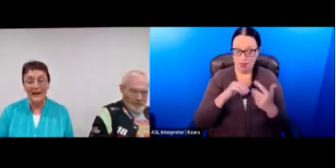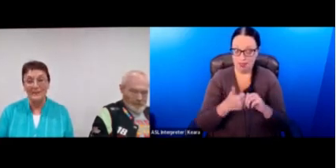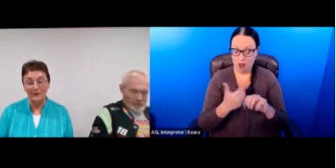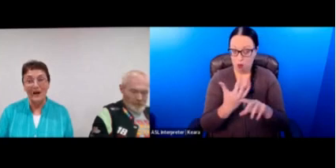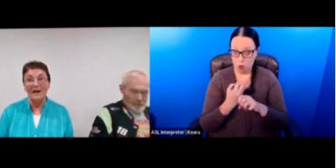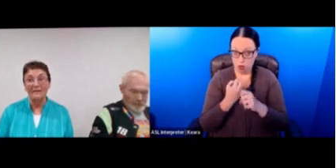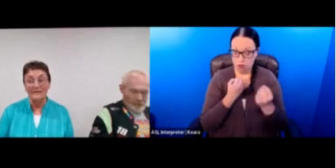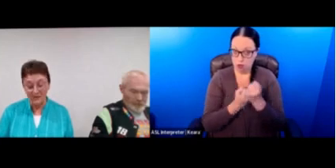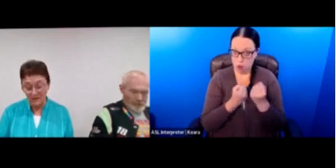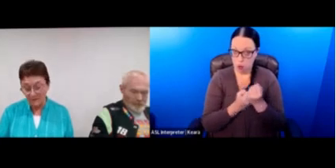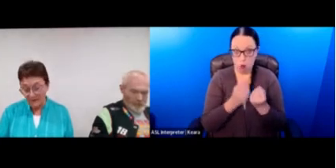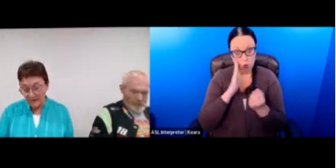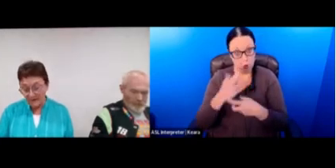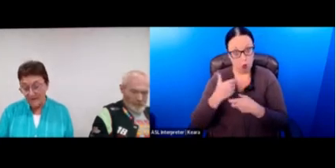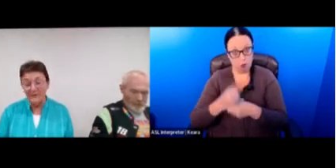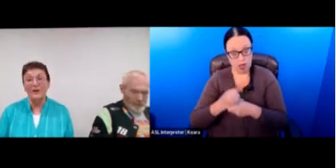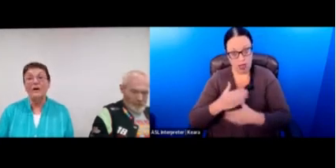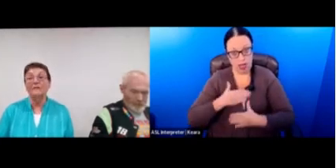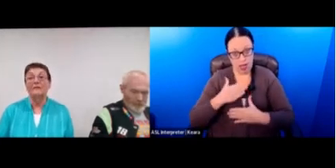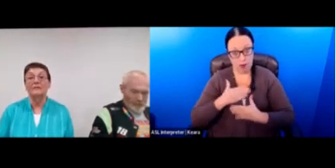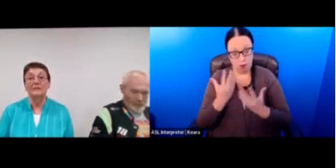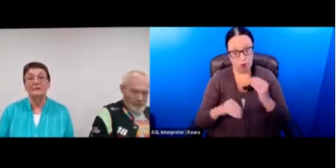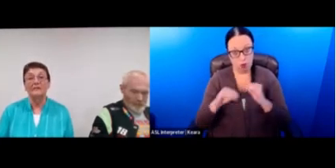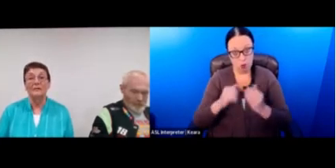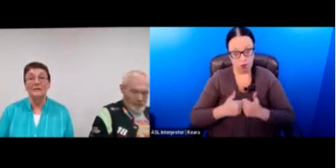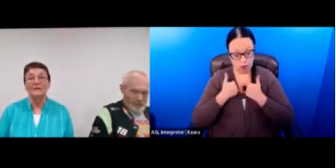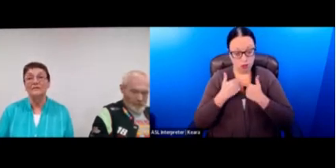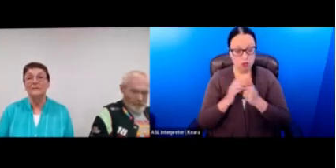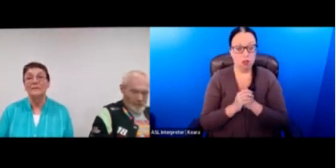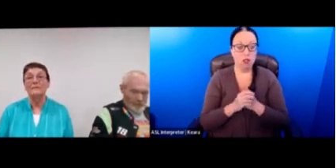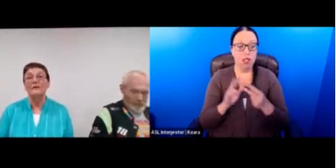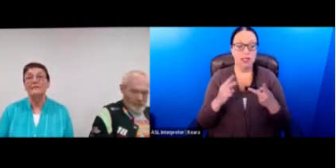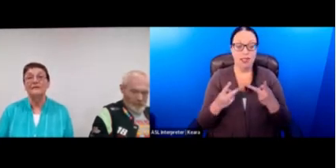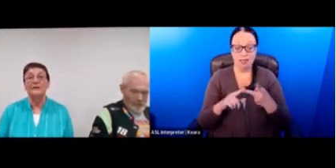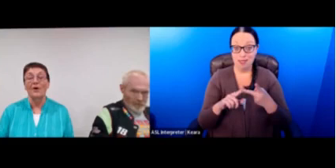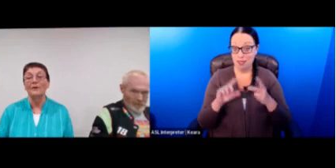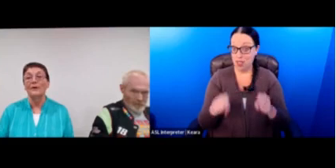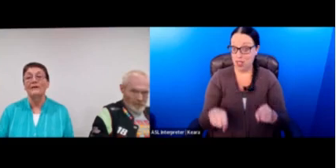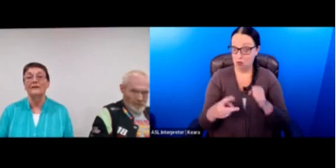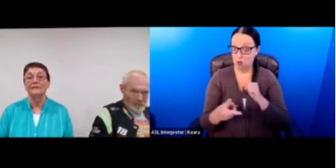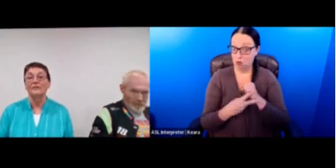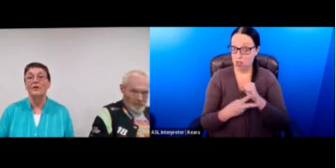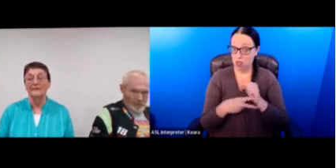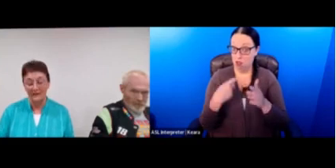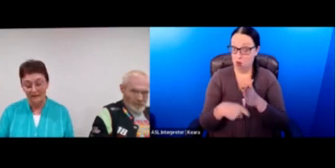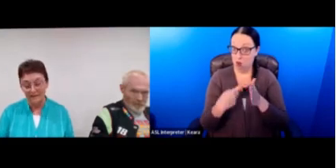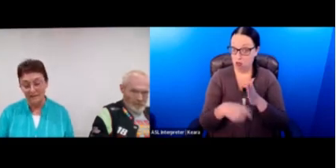happier lives and to can it be a cost savings for the system because there's so many people out there that are on a waiting list trying to get into the